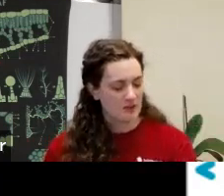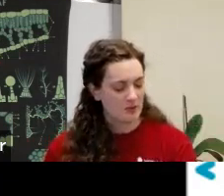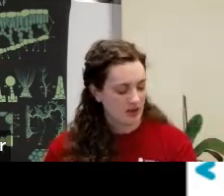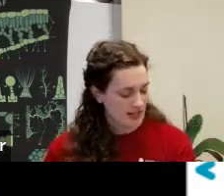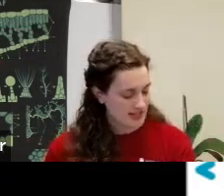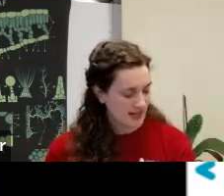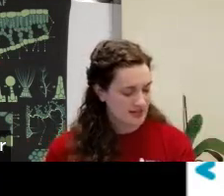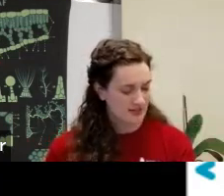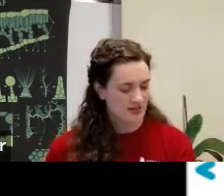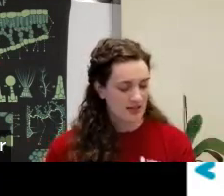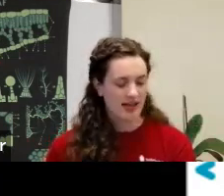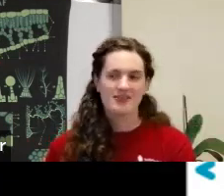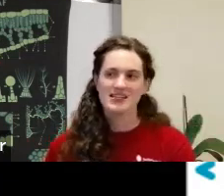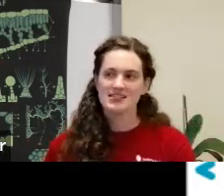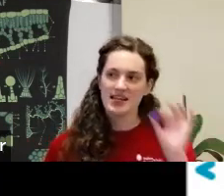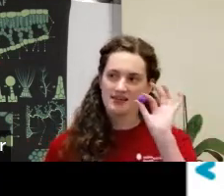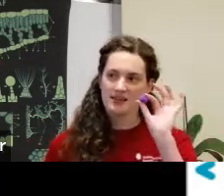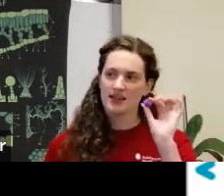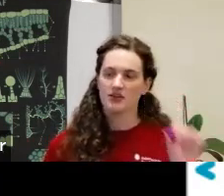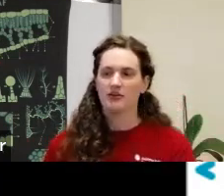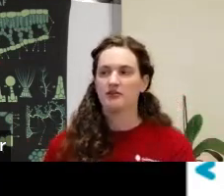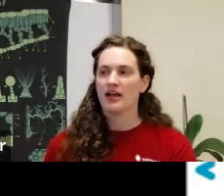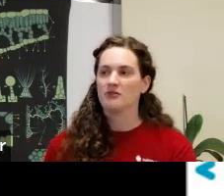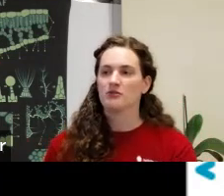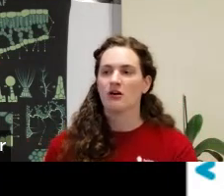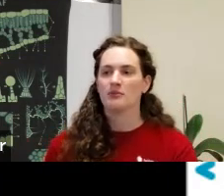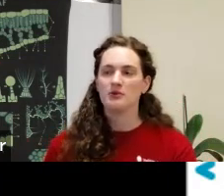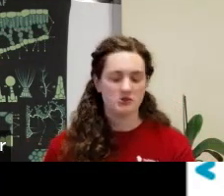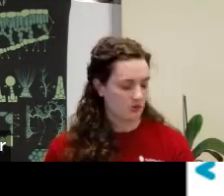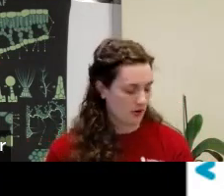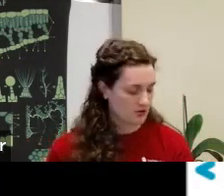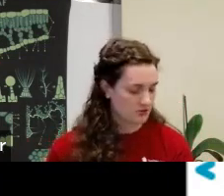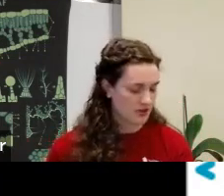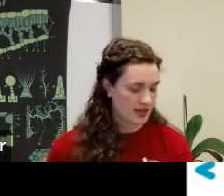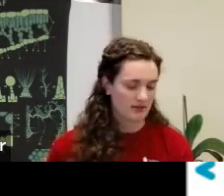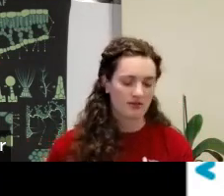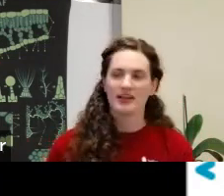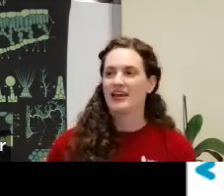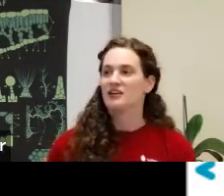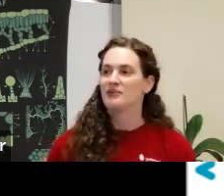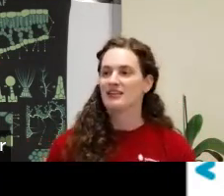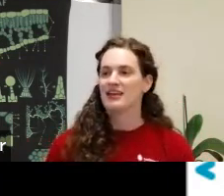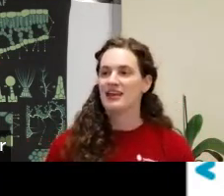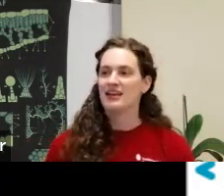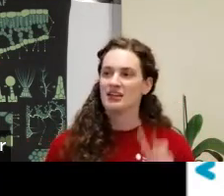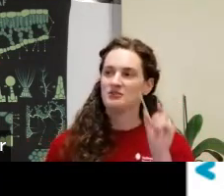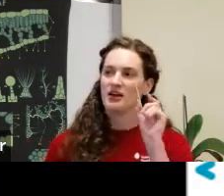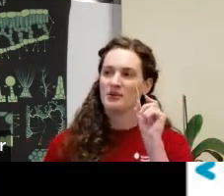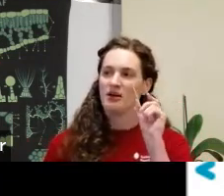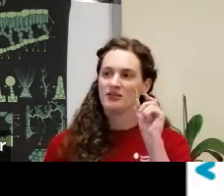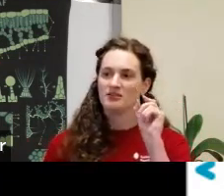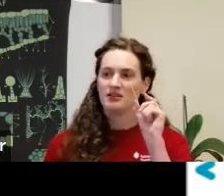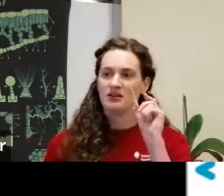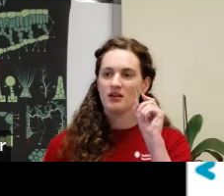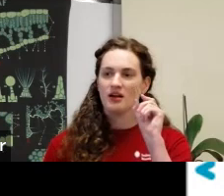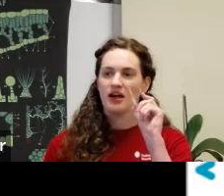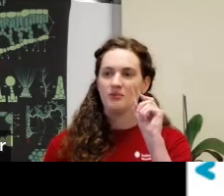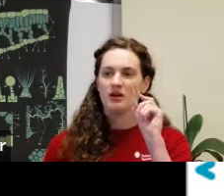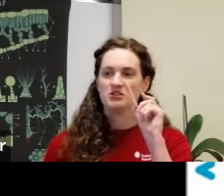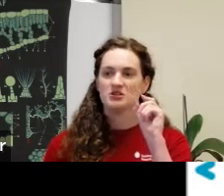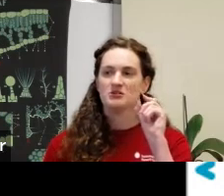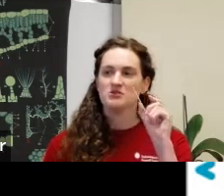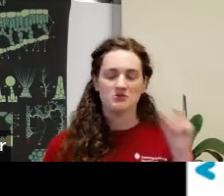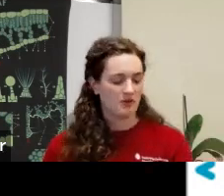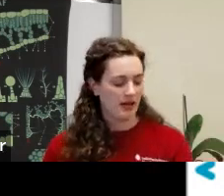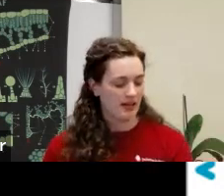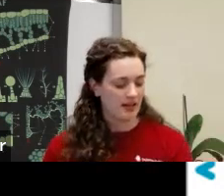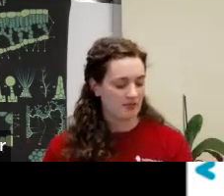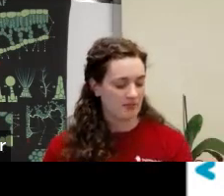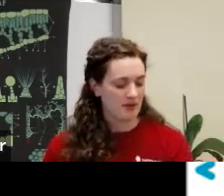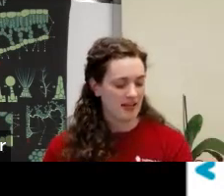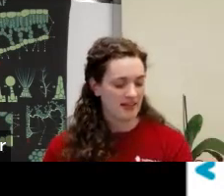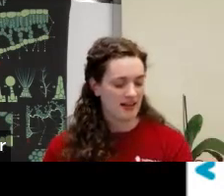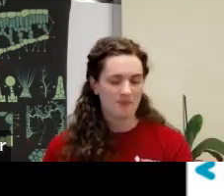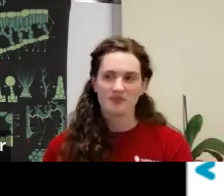Emily Borger: And if you were an insect and this seed is on the ground, or on a Bush or on a tree any kind of plant like that, and you come along I want you to go ahead and pick that up